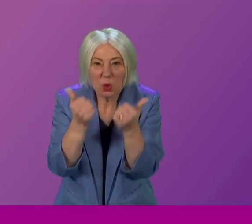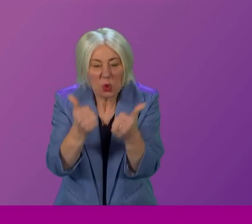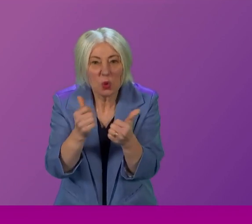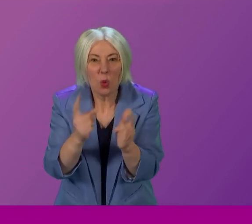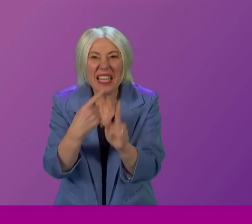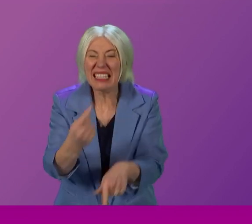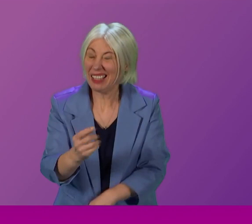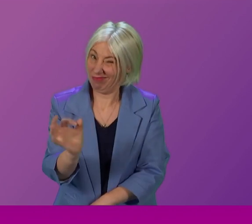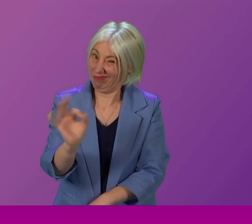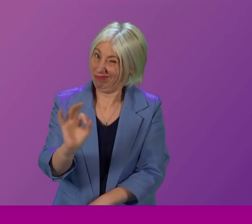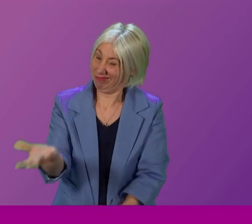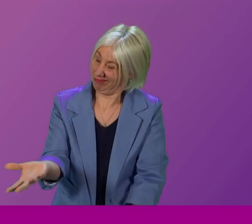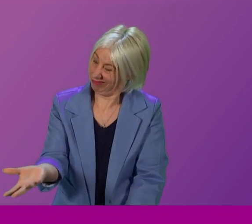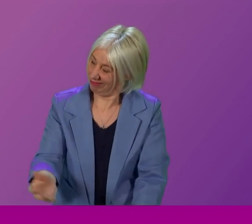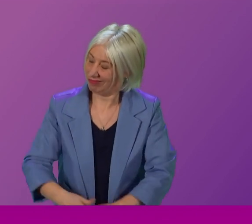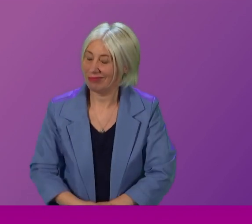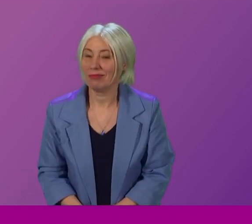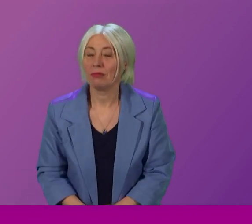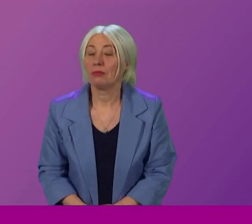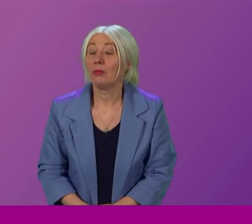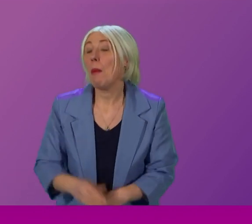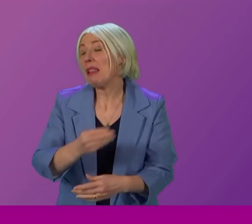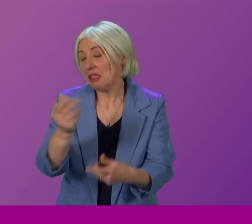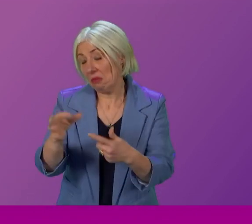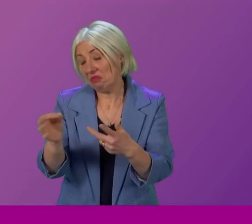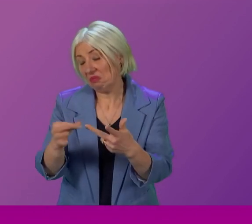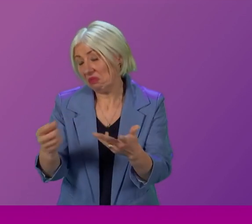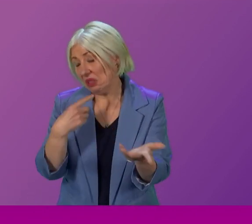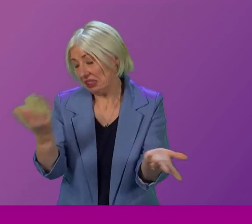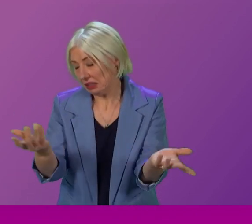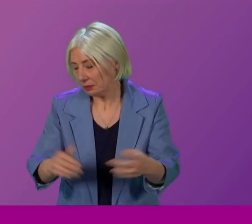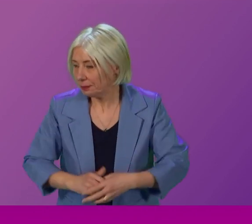Let me address some of Anas Sarwar’s points. He has asked